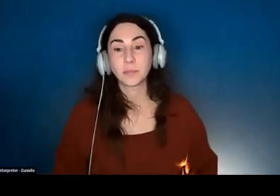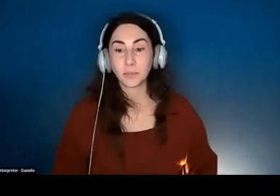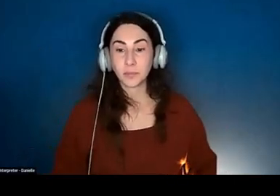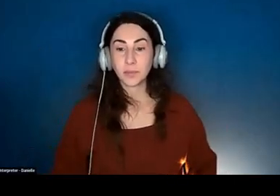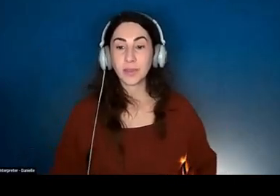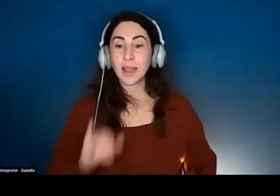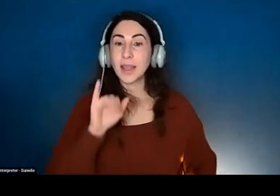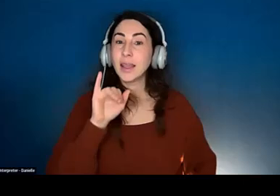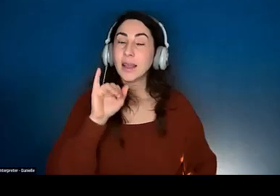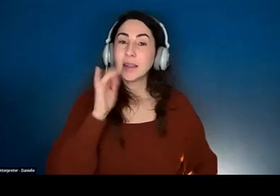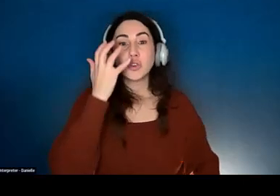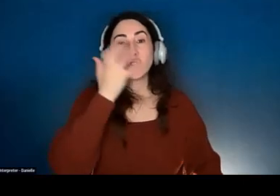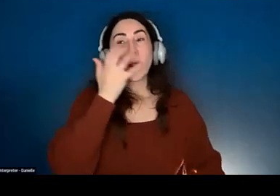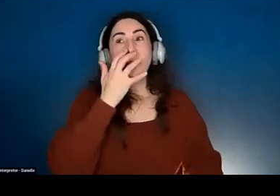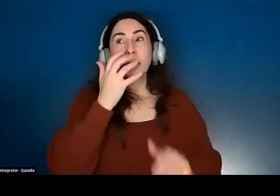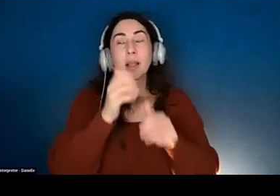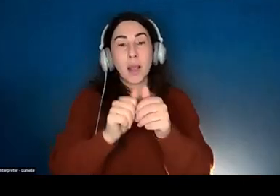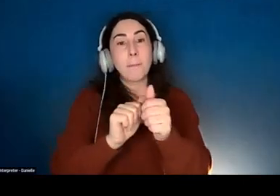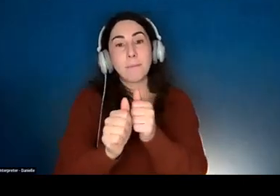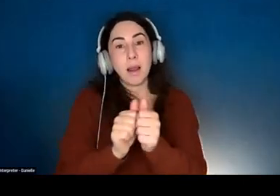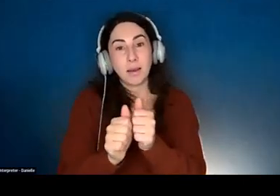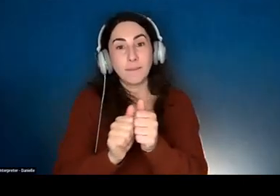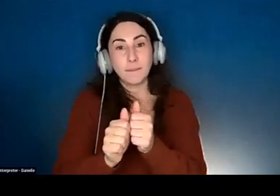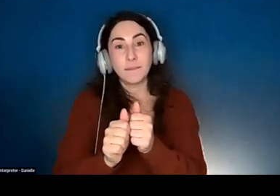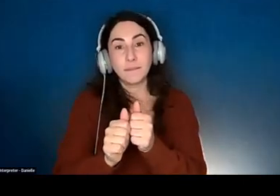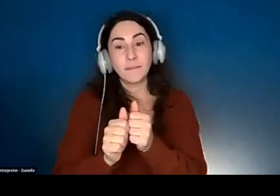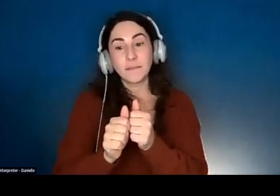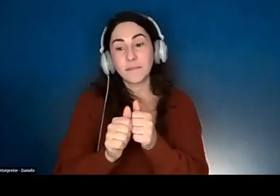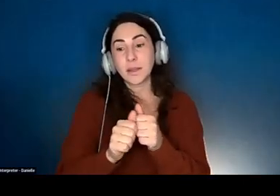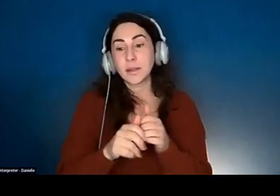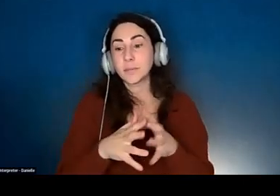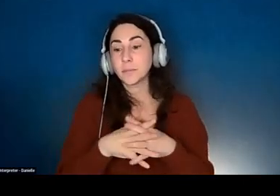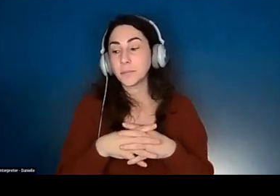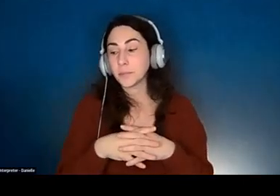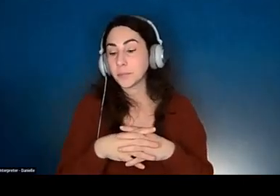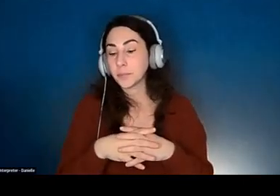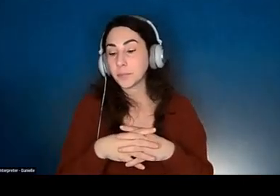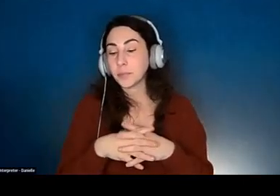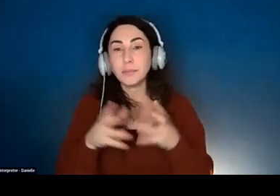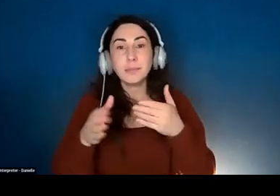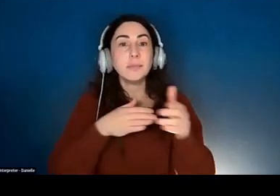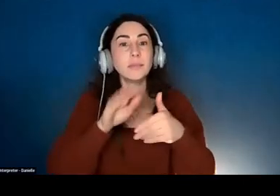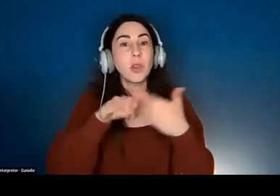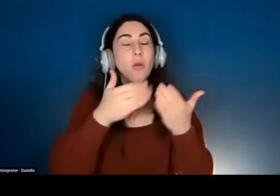And I want to make it clear, like, even with all of that work that MFP has done, and thank